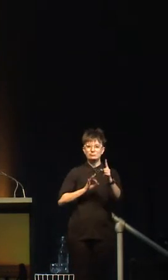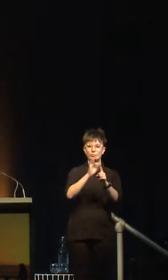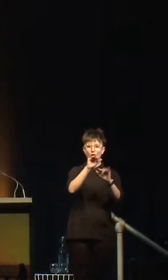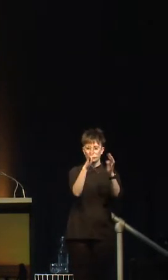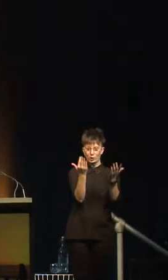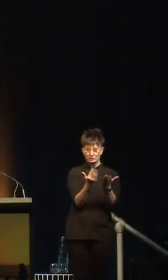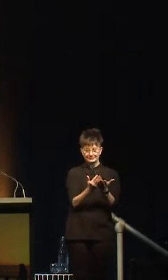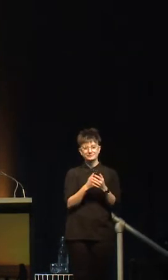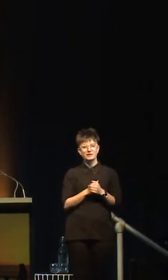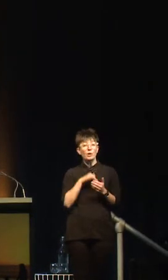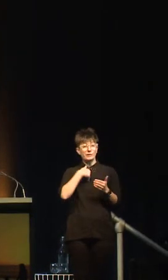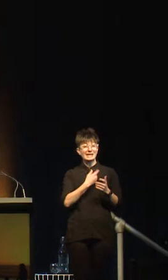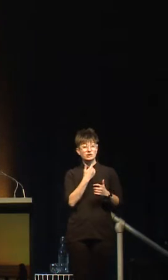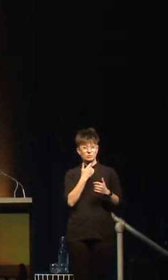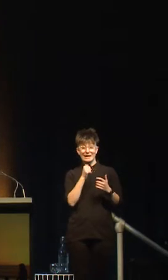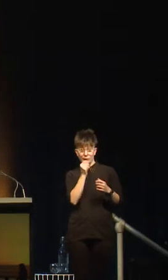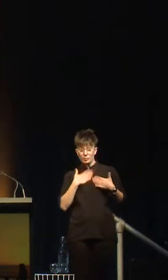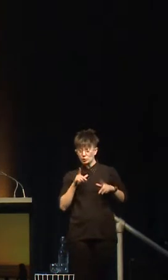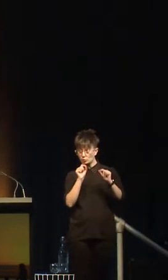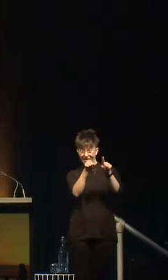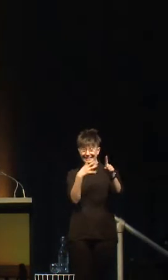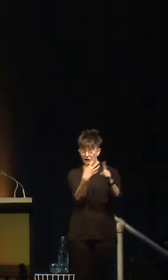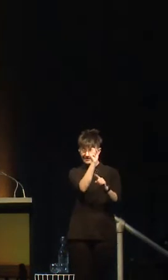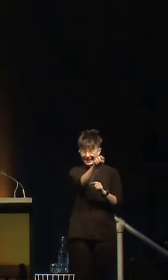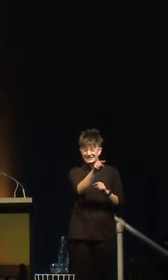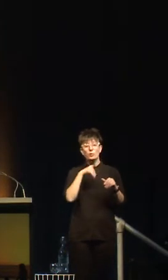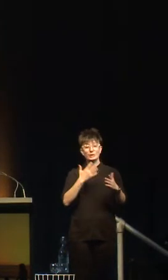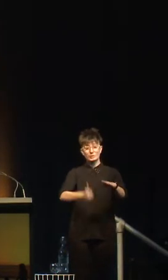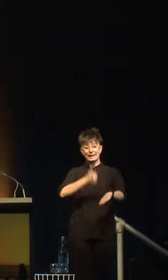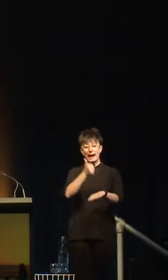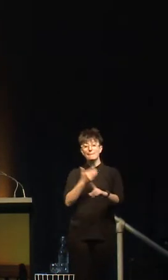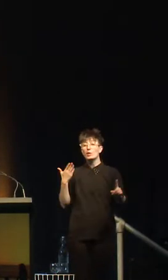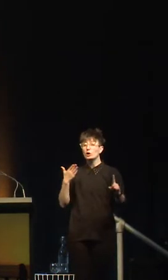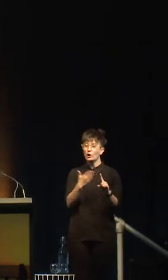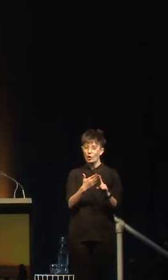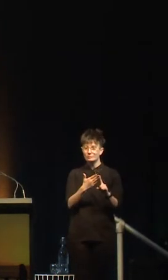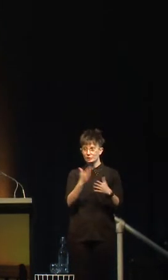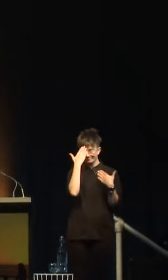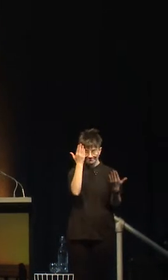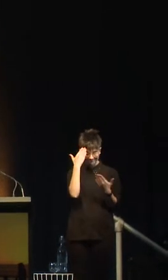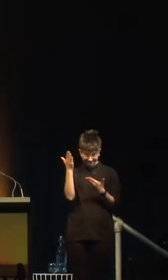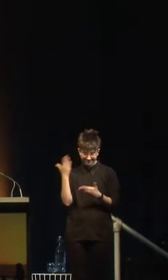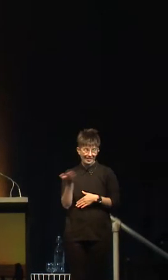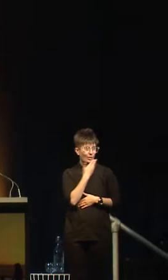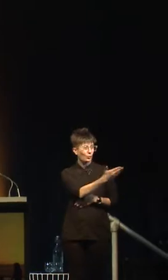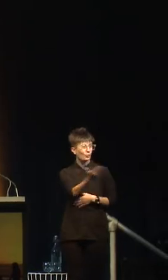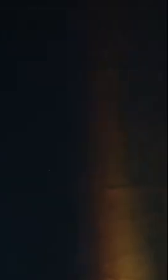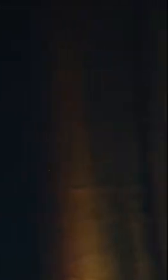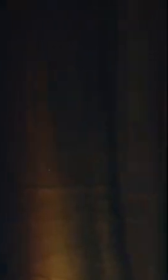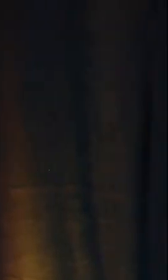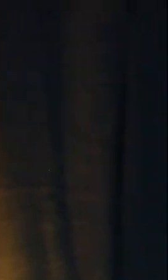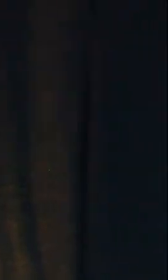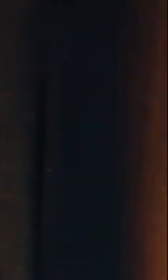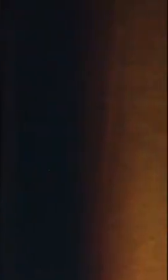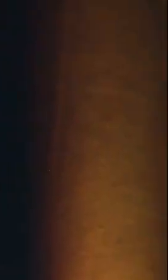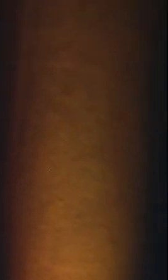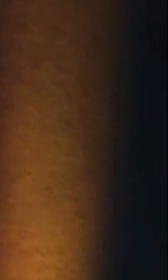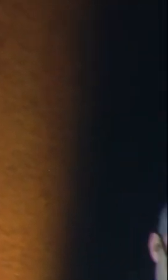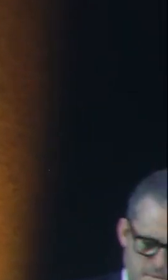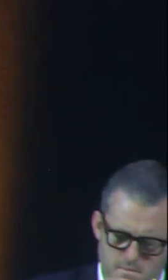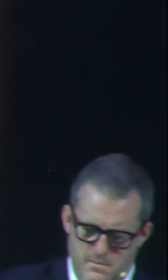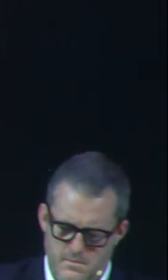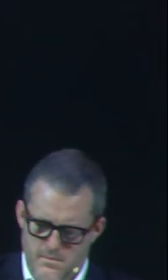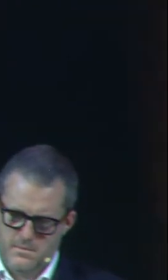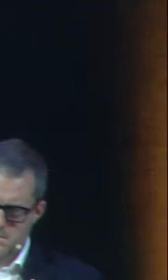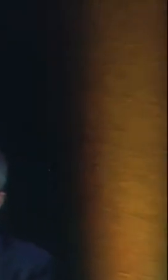we have to set ourselves that goal. Nō rei ra tēnā koutou, tēnā koutou, tēnā tātou